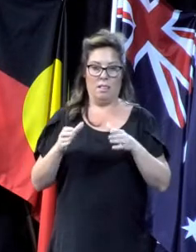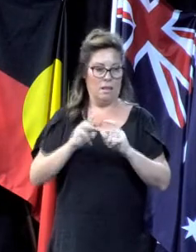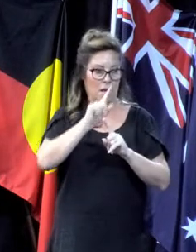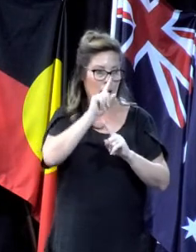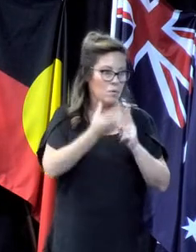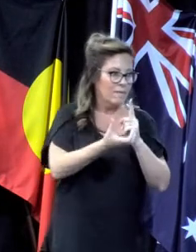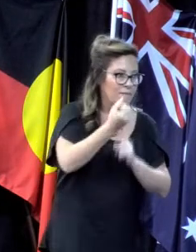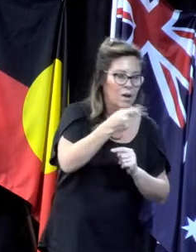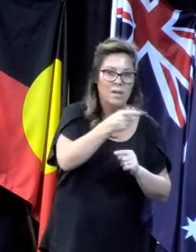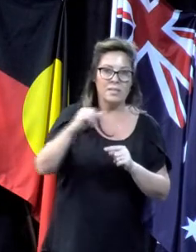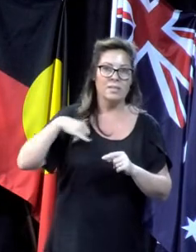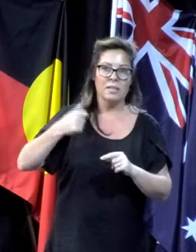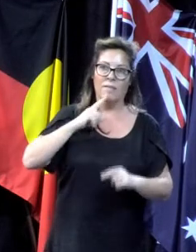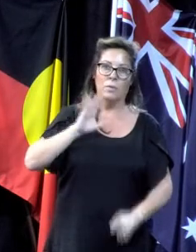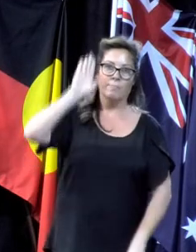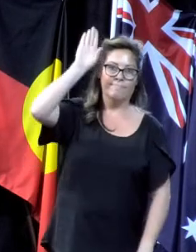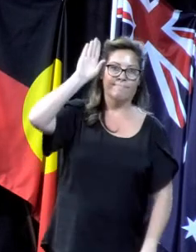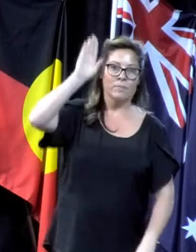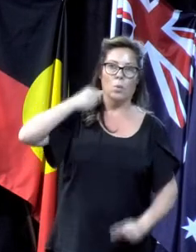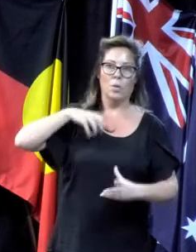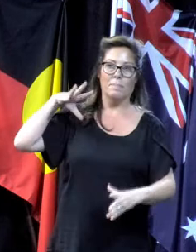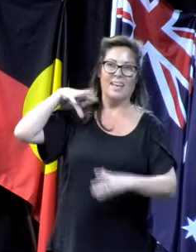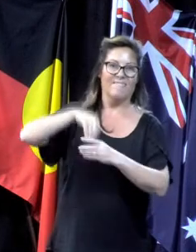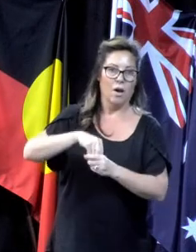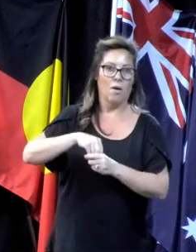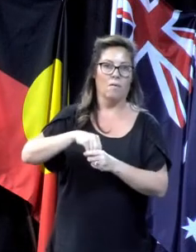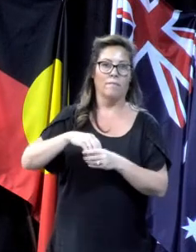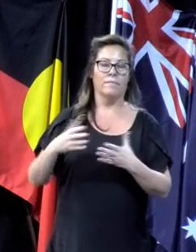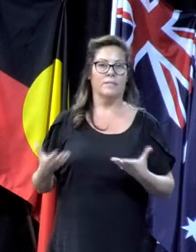I’m just wondering about what the cost of that staff member would be compared to